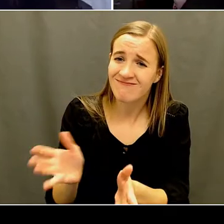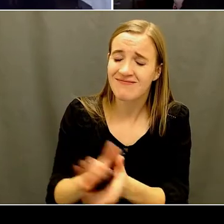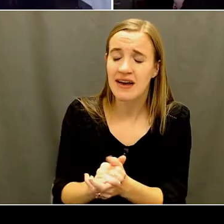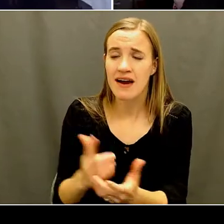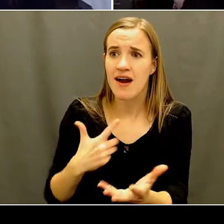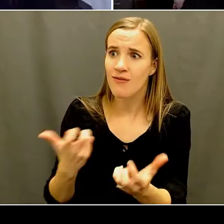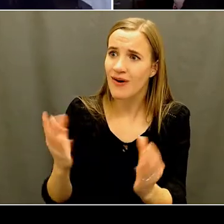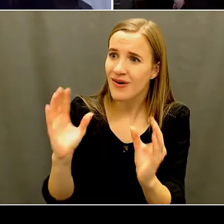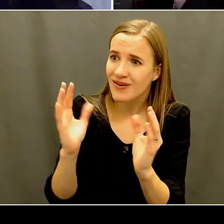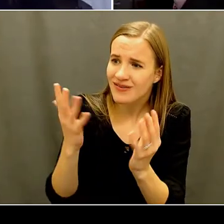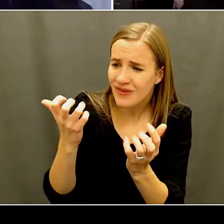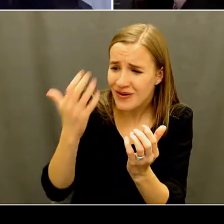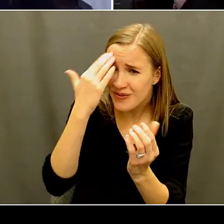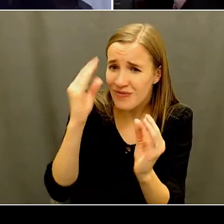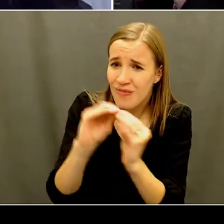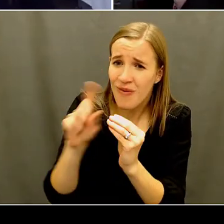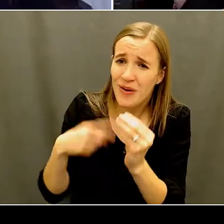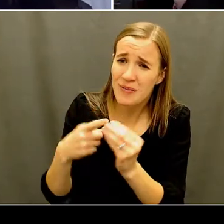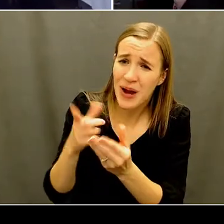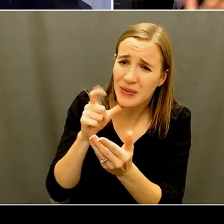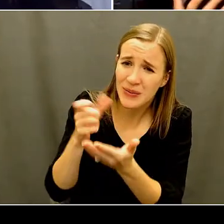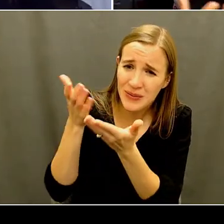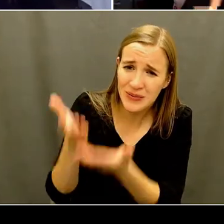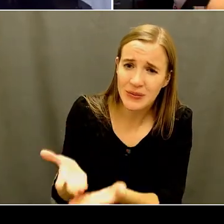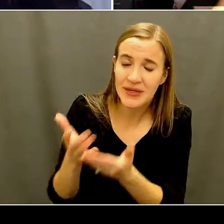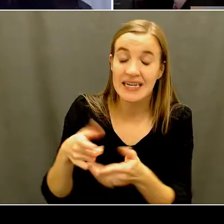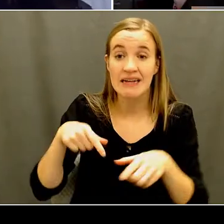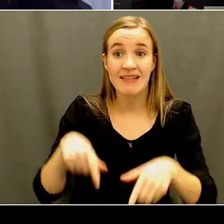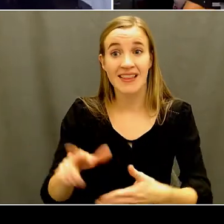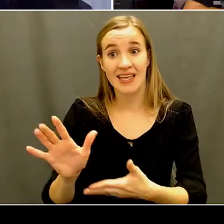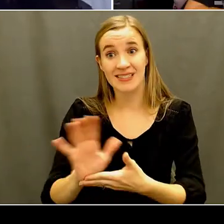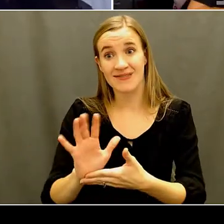in their local areas. And I know that I'm empowered to do that in San Diego as